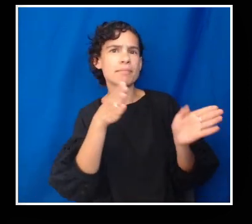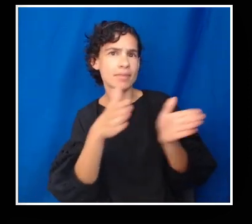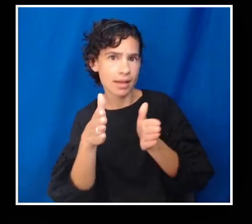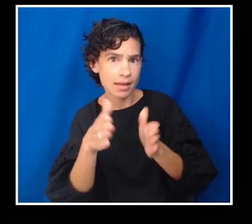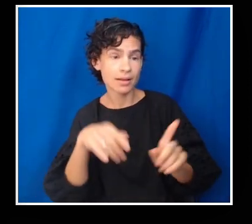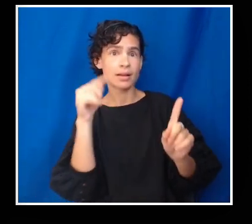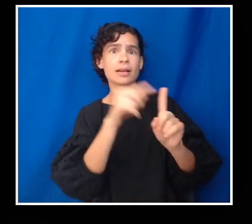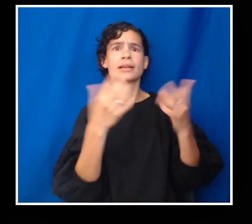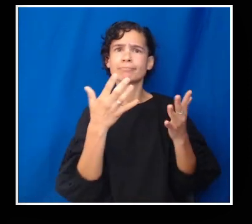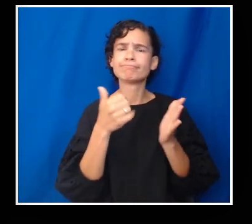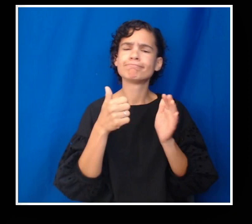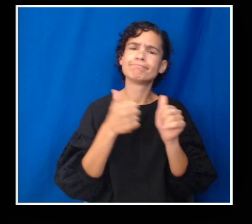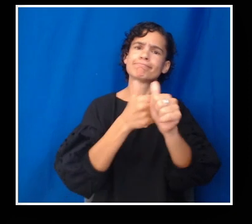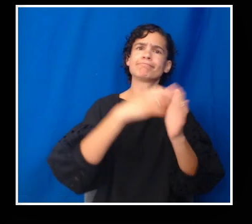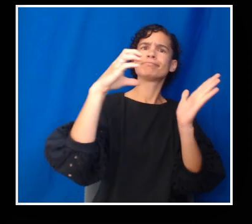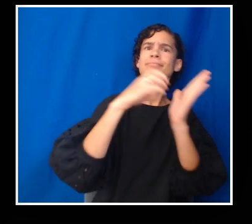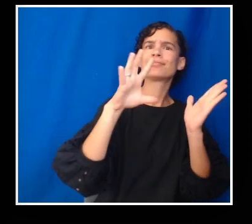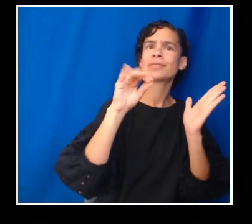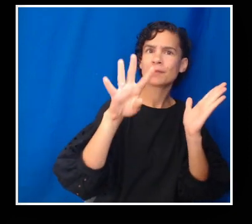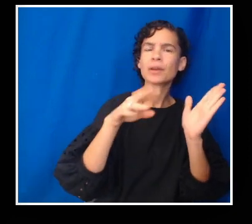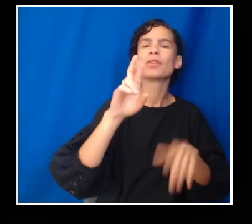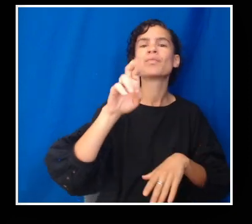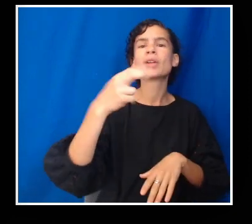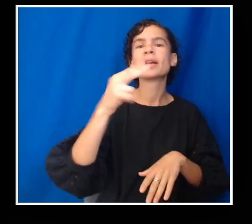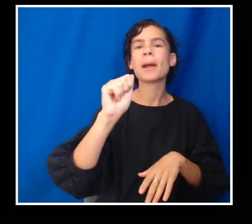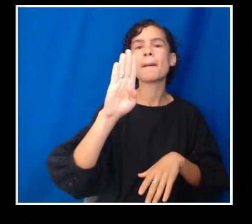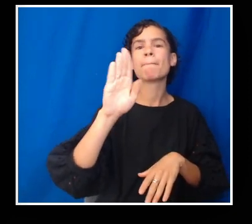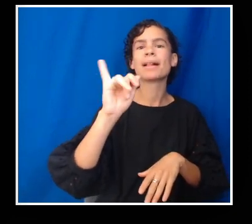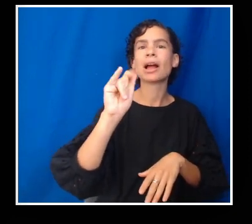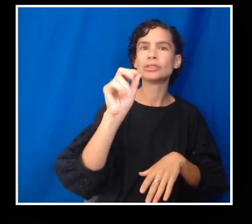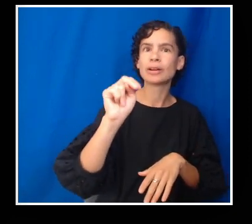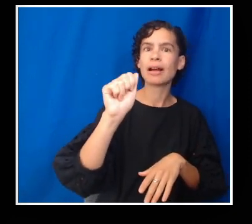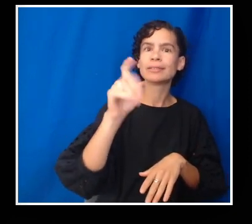504 Plans are based on Section 504 of the Rehabilitation Act of 1973,